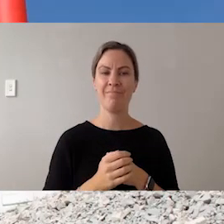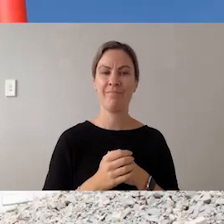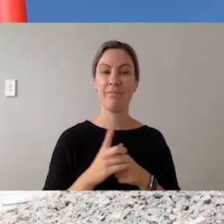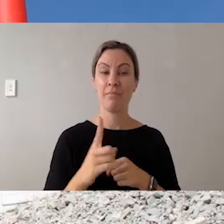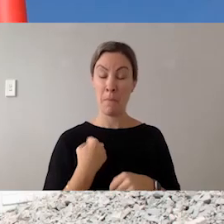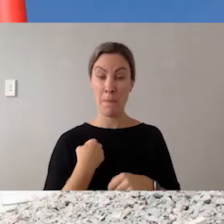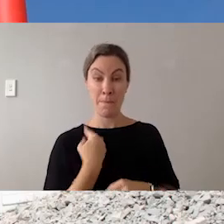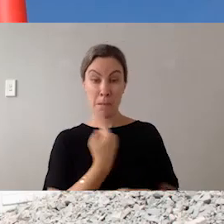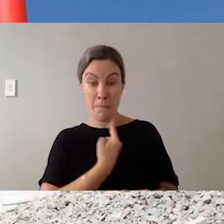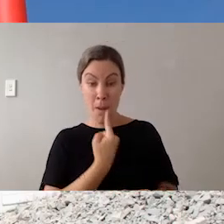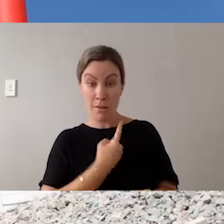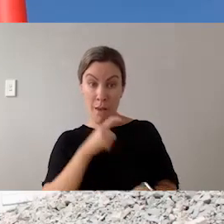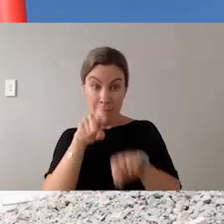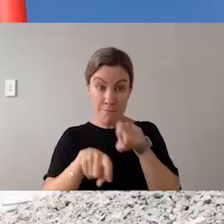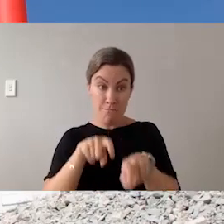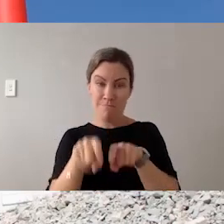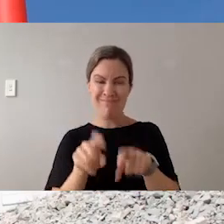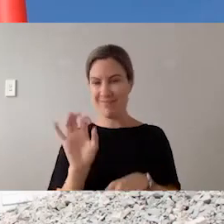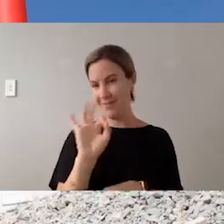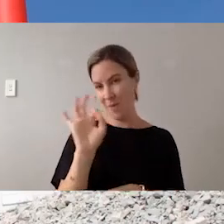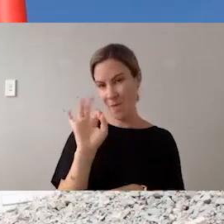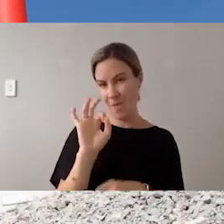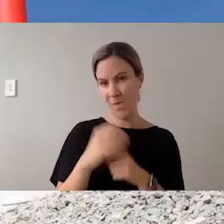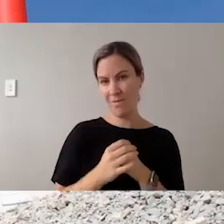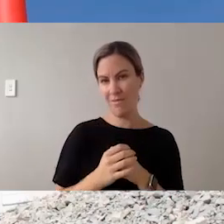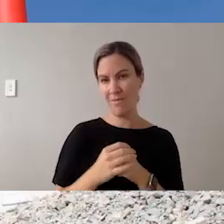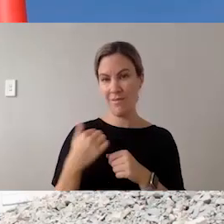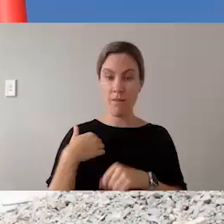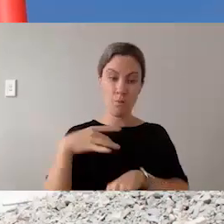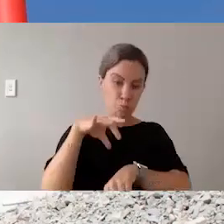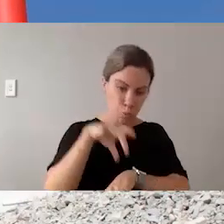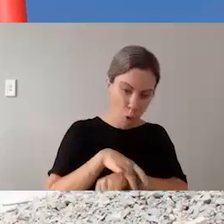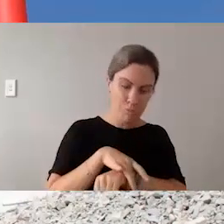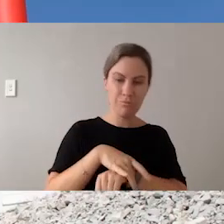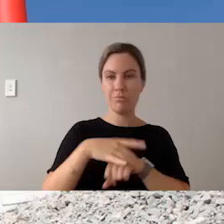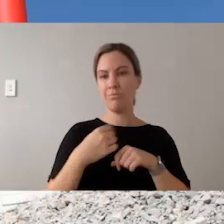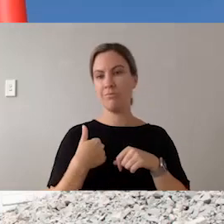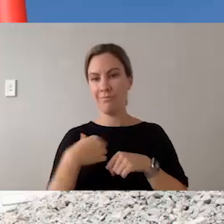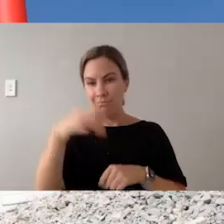this mountain. I had my smartwatch, I had a GoPro, I had a GPS tracker